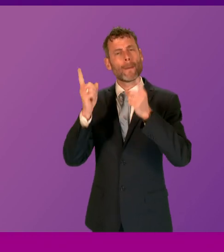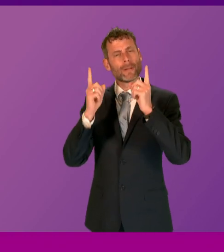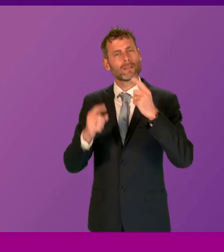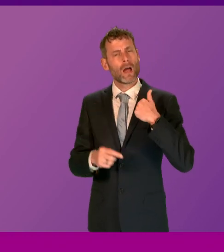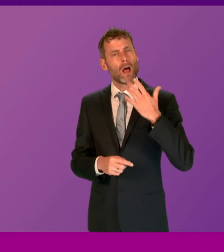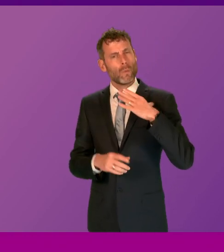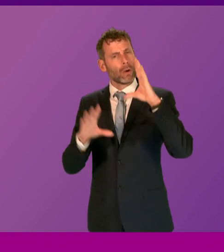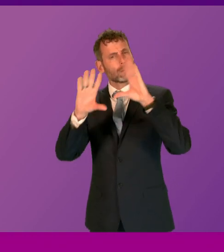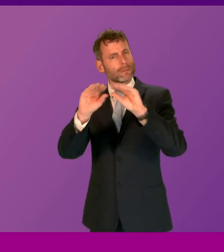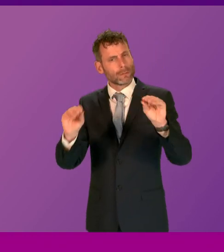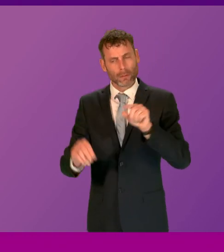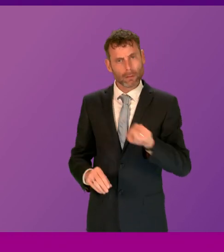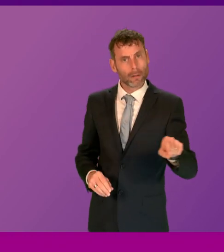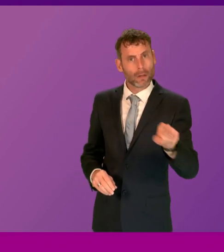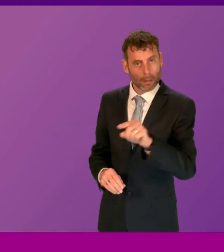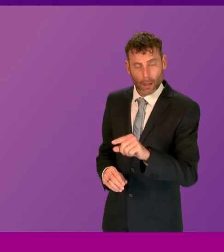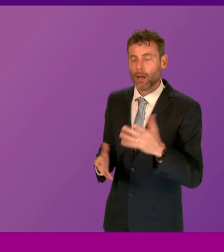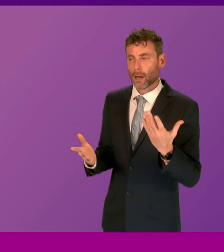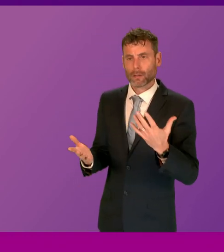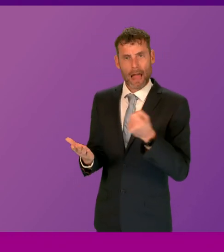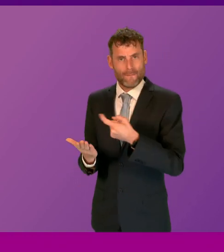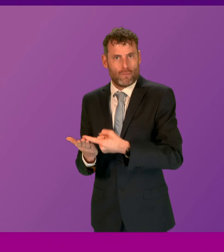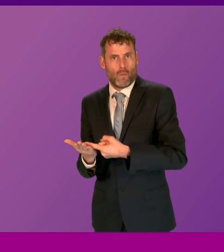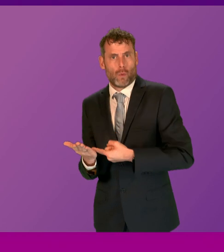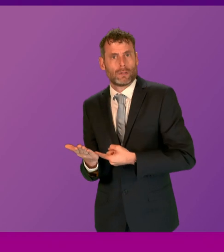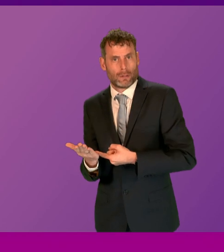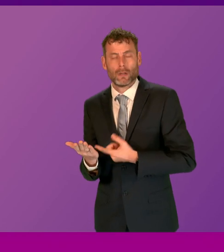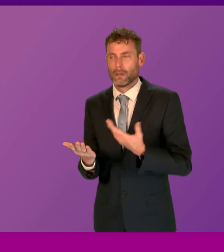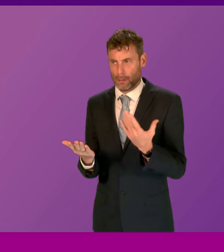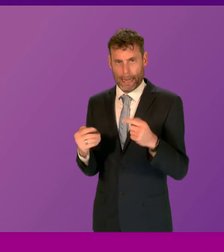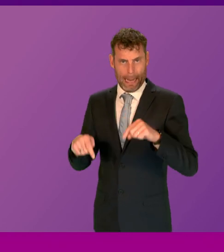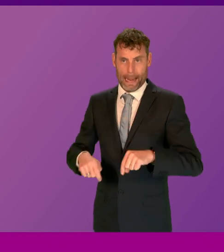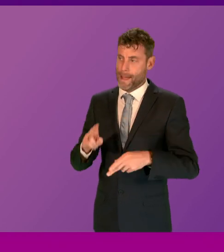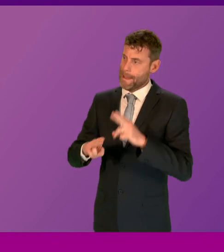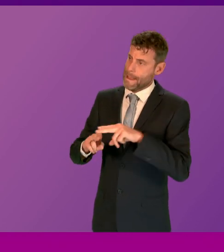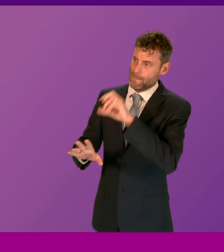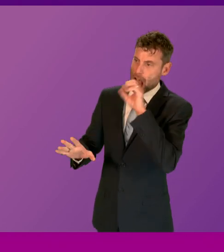Members will be aware of the steps that the Parliament has been required to take as a result of previous disruptions.